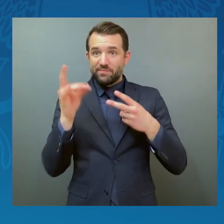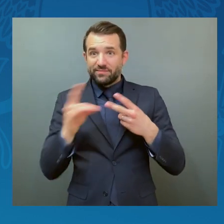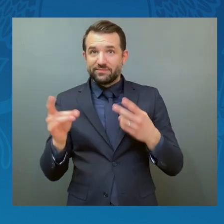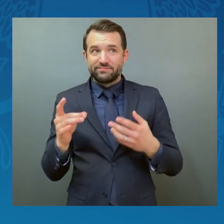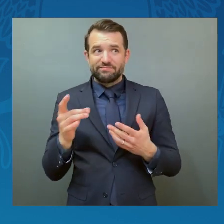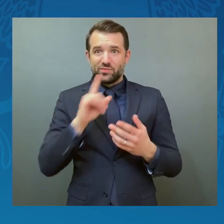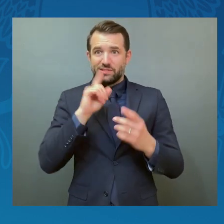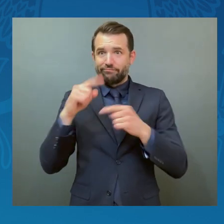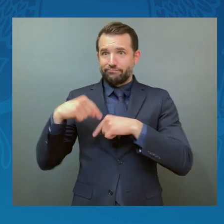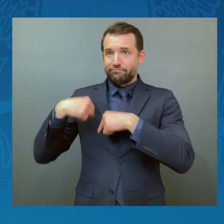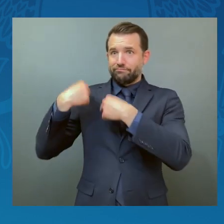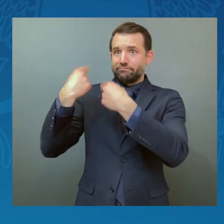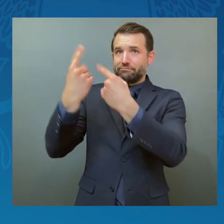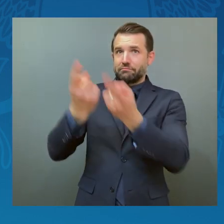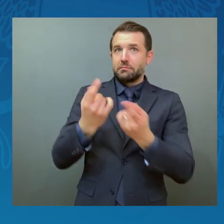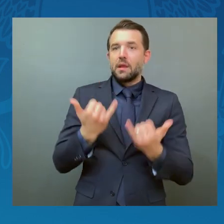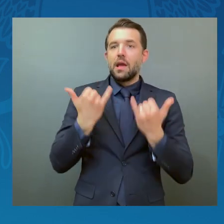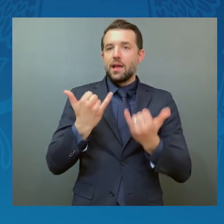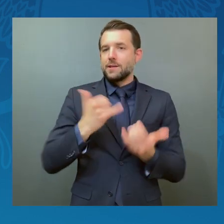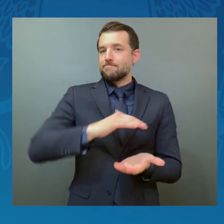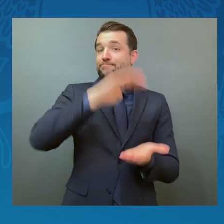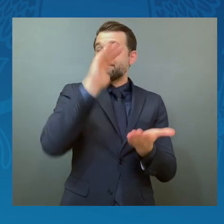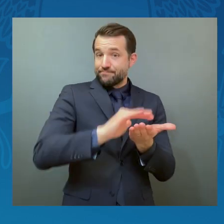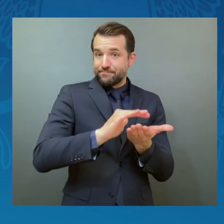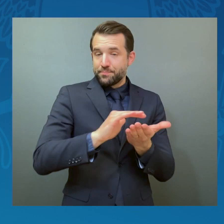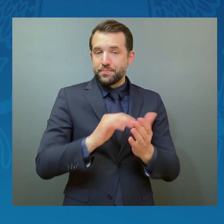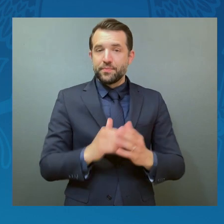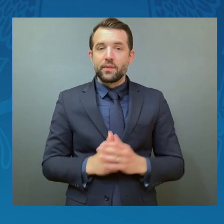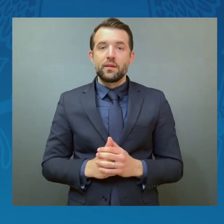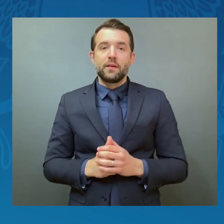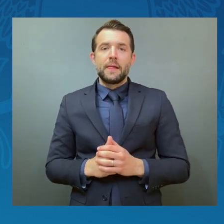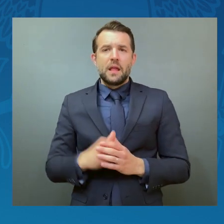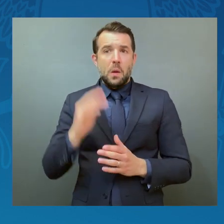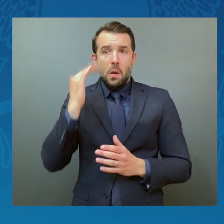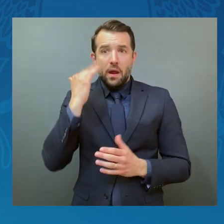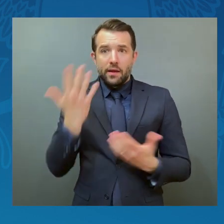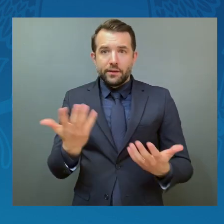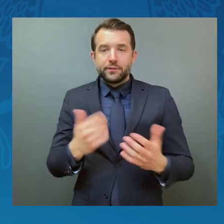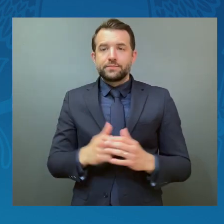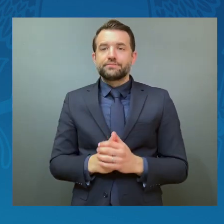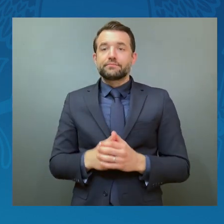Thanks to the American Rescue Plan, we were able to suspend all co-payments for medical care